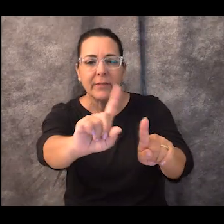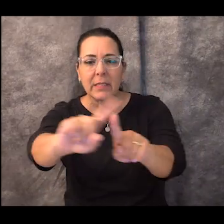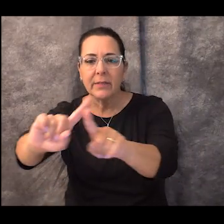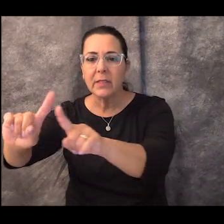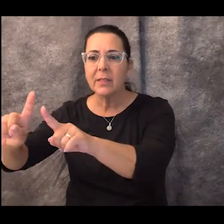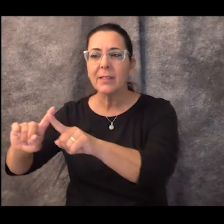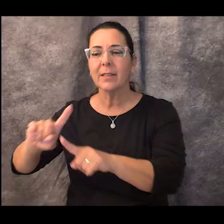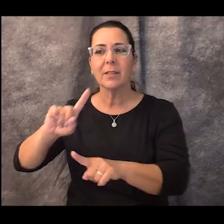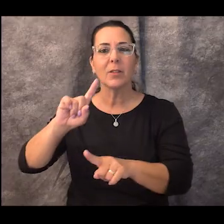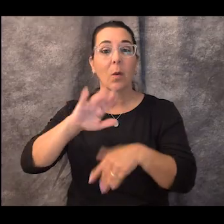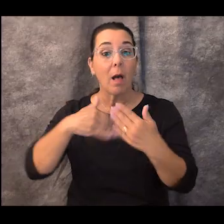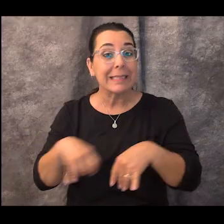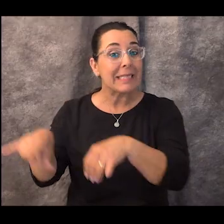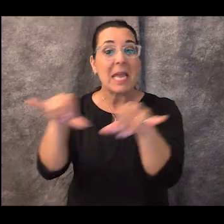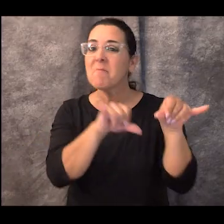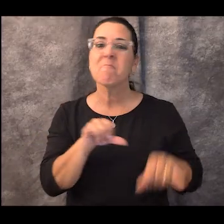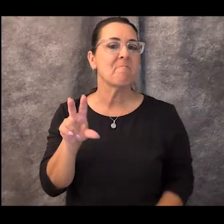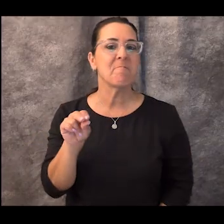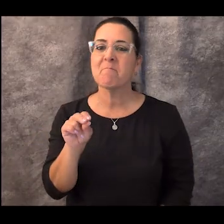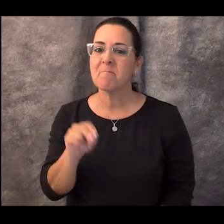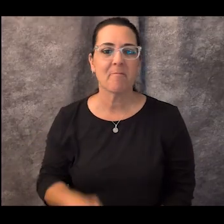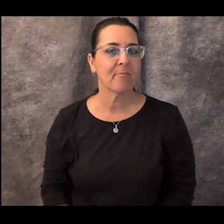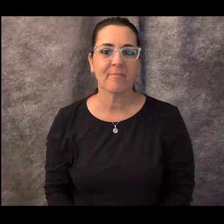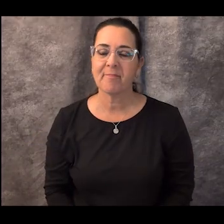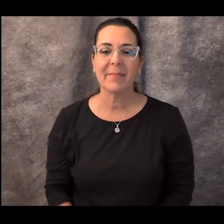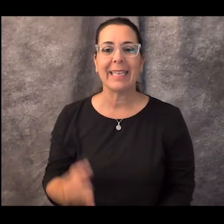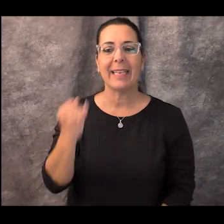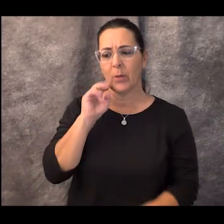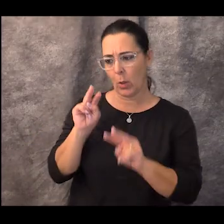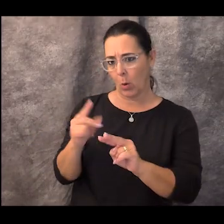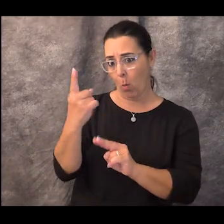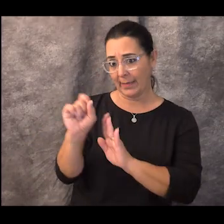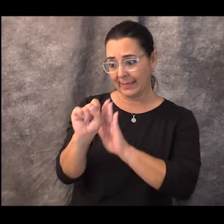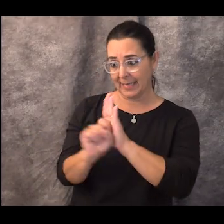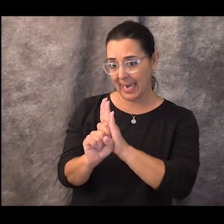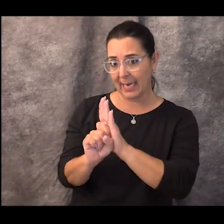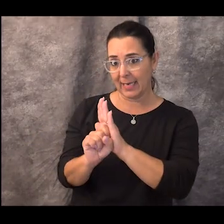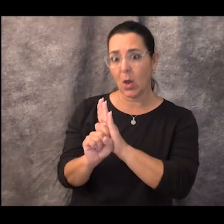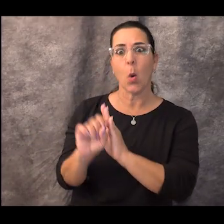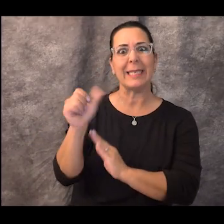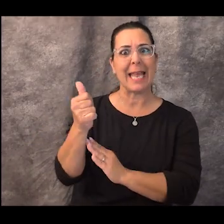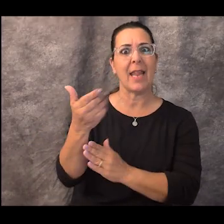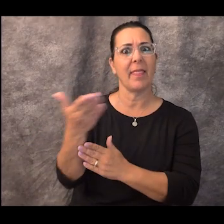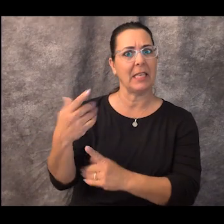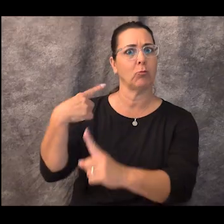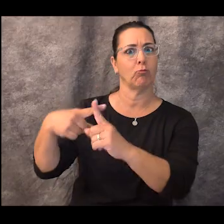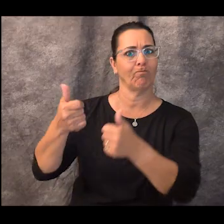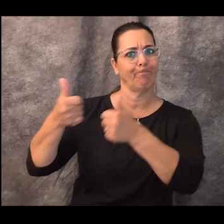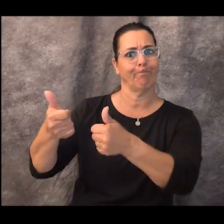If you looked at any one state, there are probably ten things I think they're doing that are phenomenal and I want every state to do it. And then another ten things